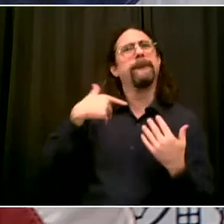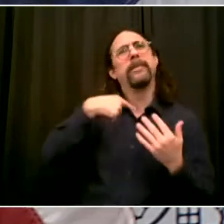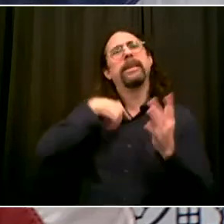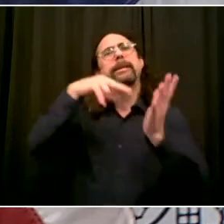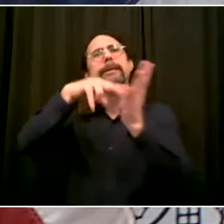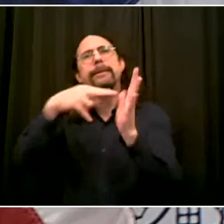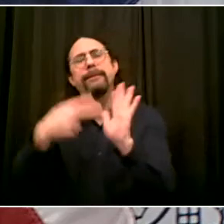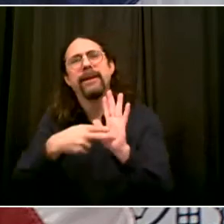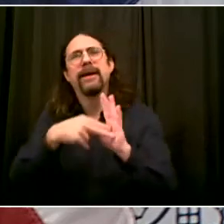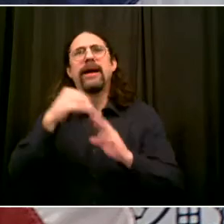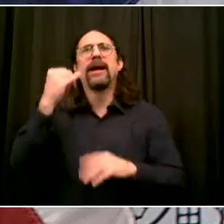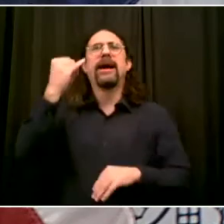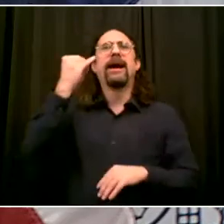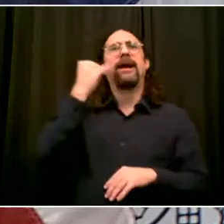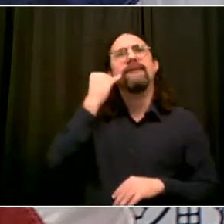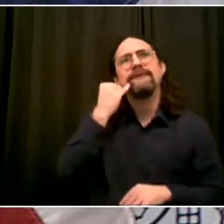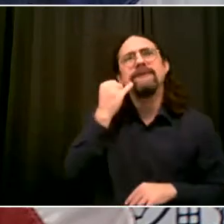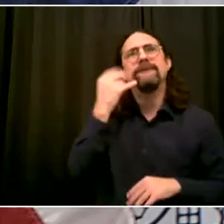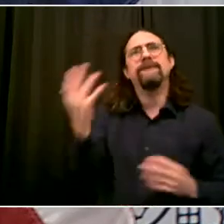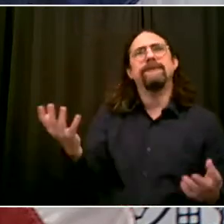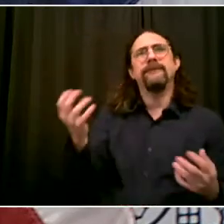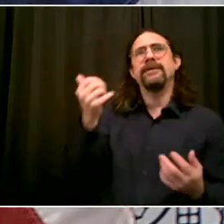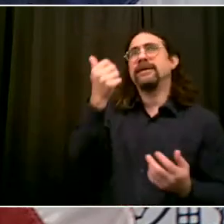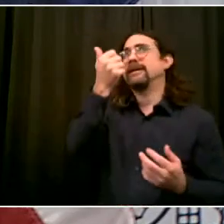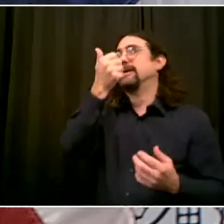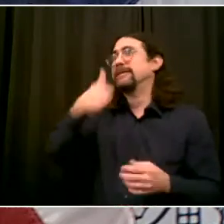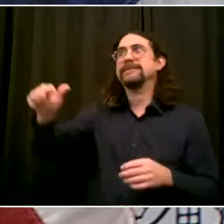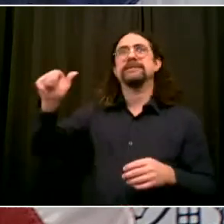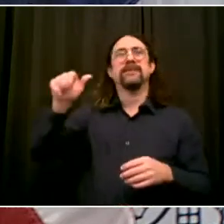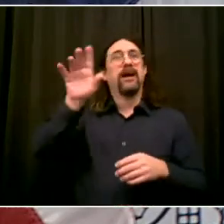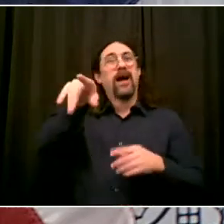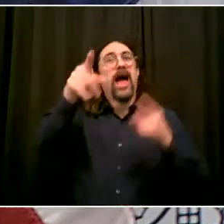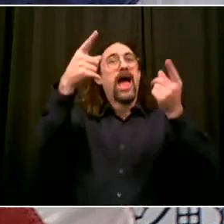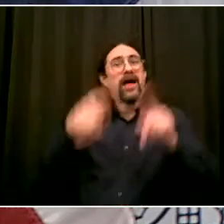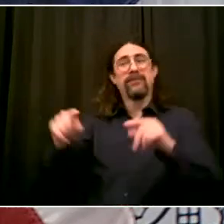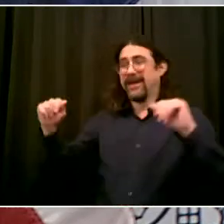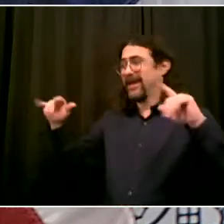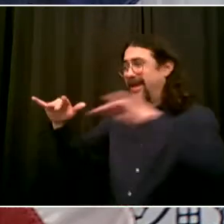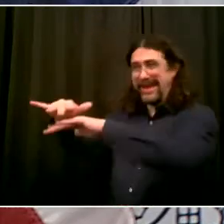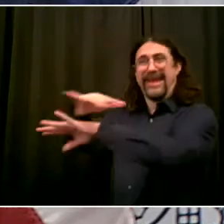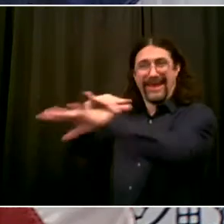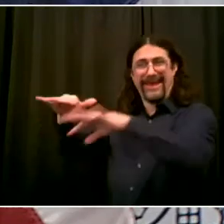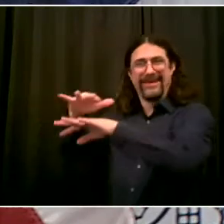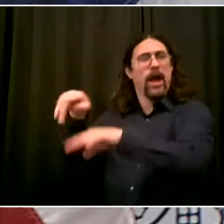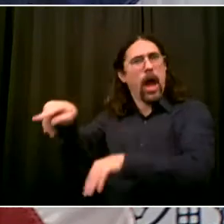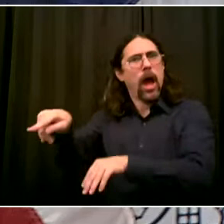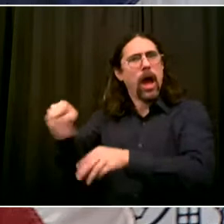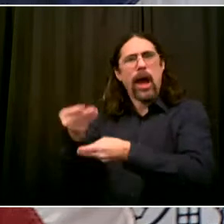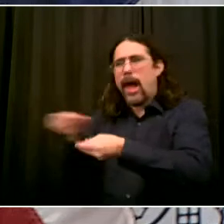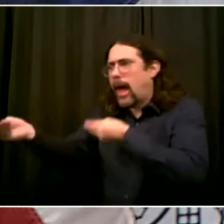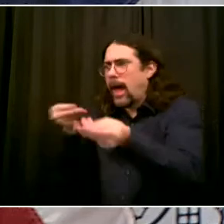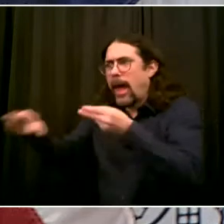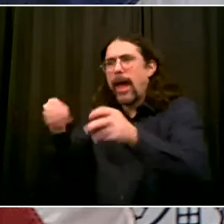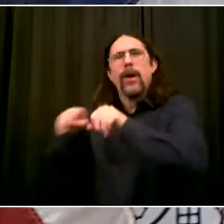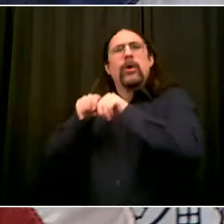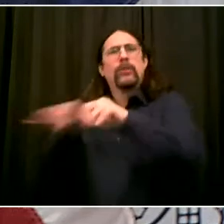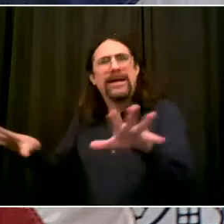CAN YOU GIVE US EXAMPLES OF THOSE? SO I'LL START..